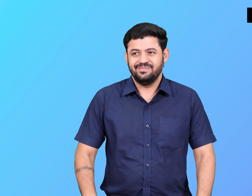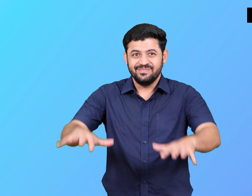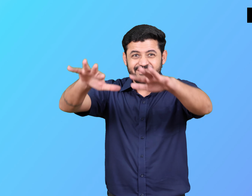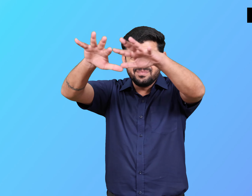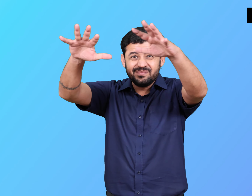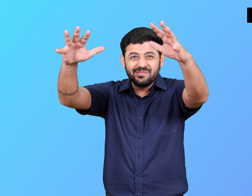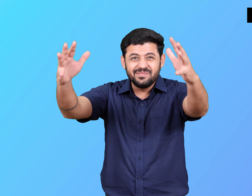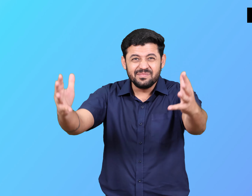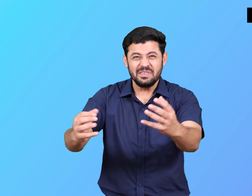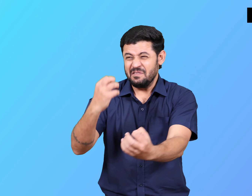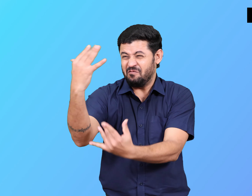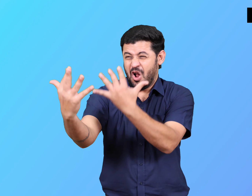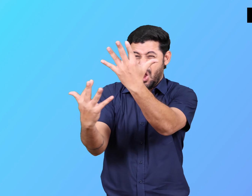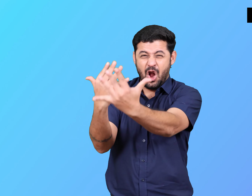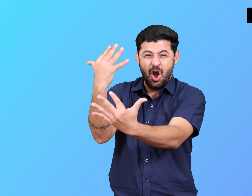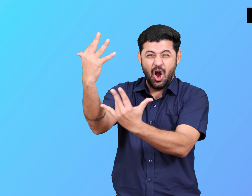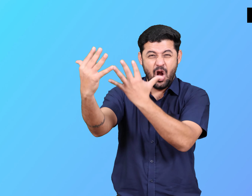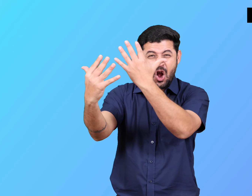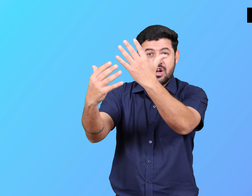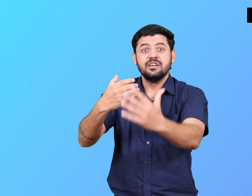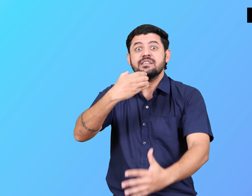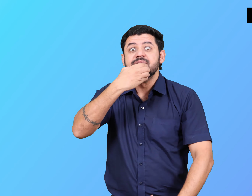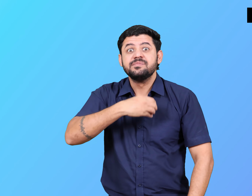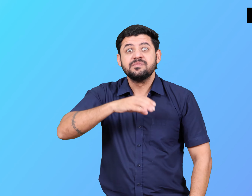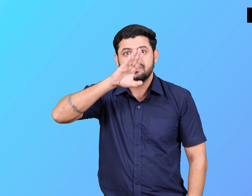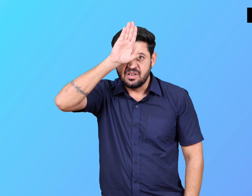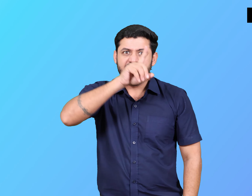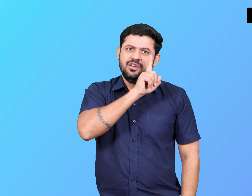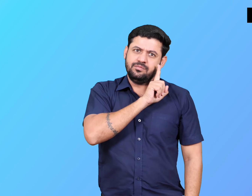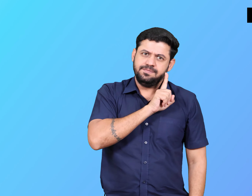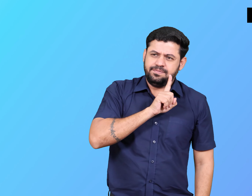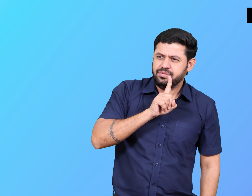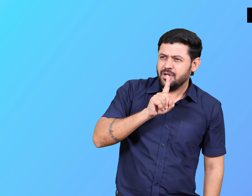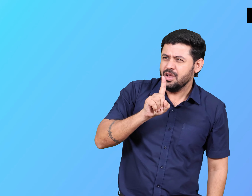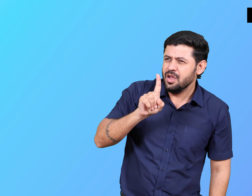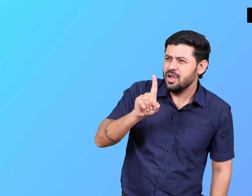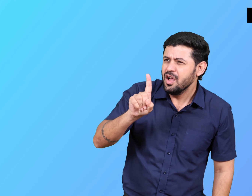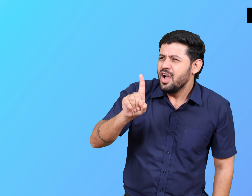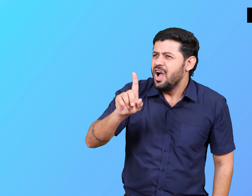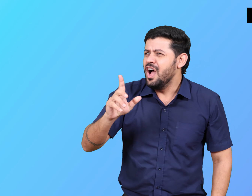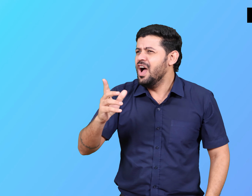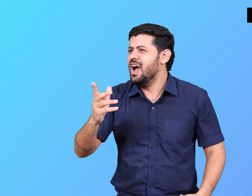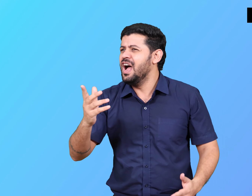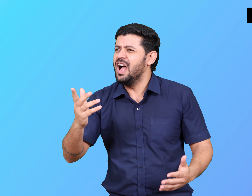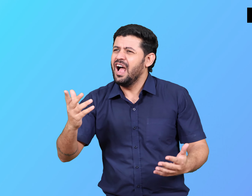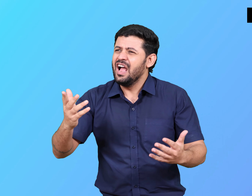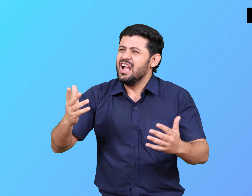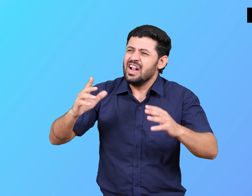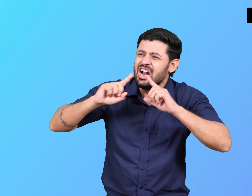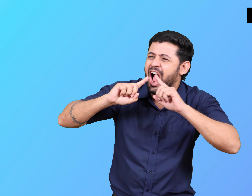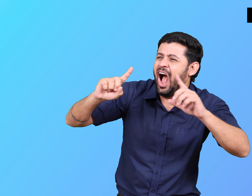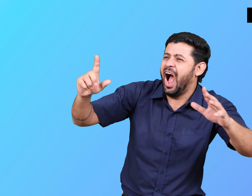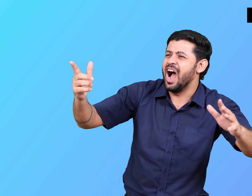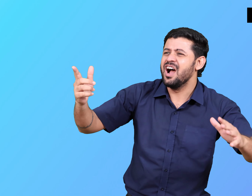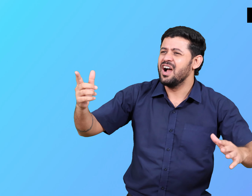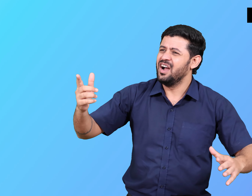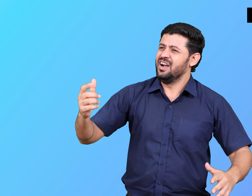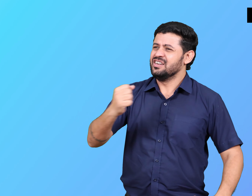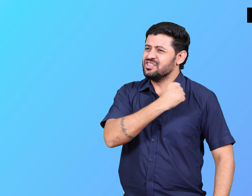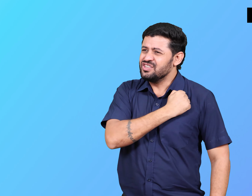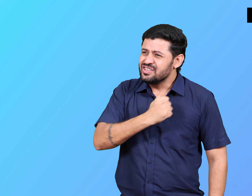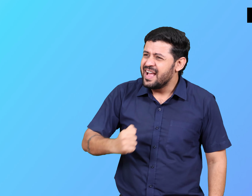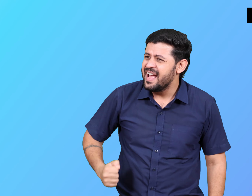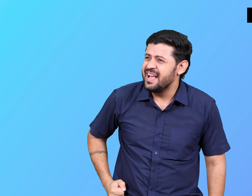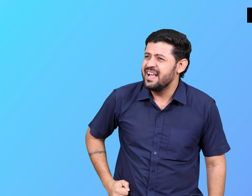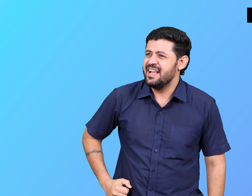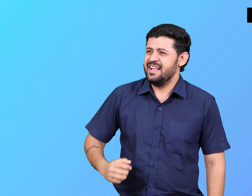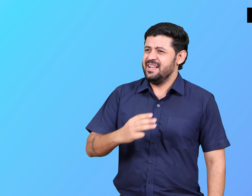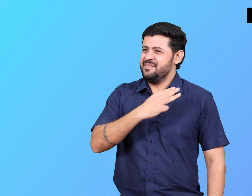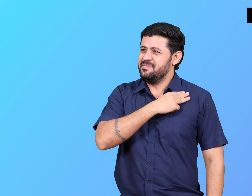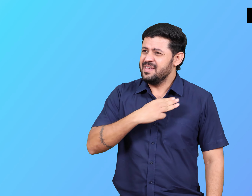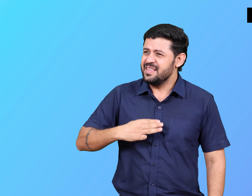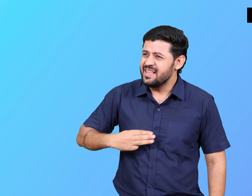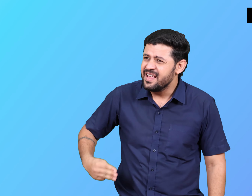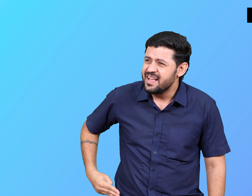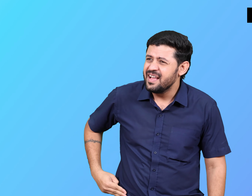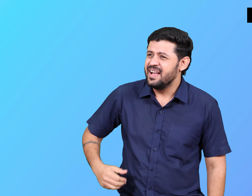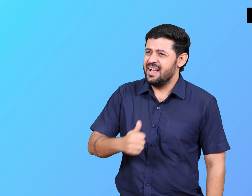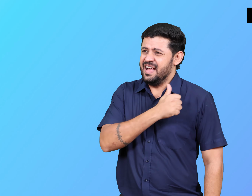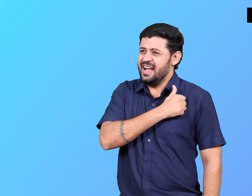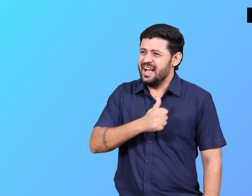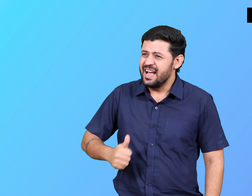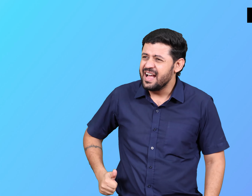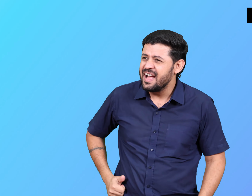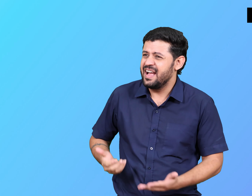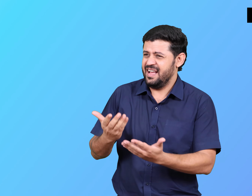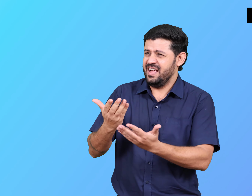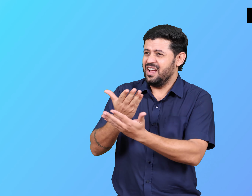Then Nebuchadnezzar went to the opening of the hot furnace. He shouted, “Shadrach, Meshach and Abednego,